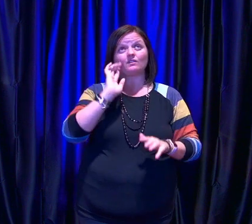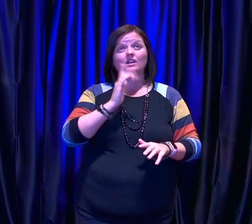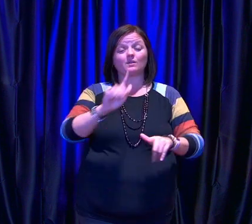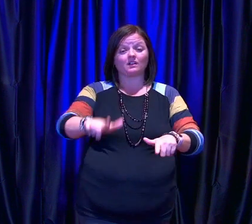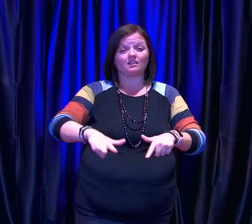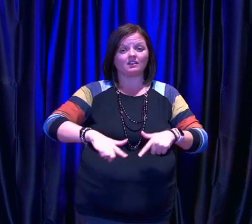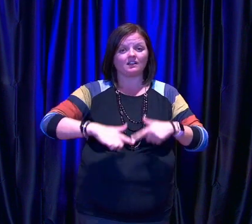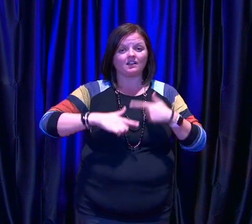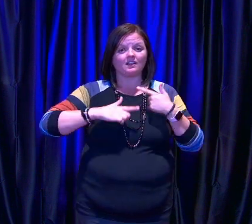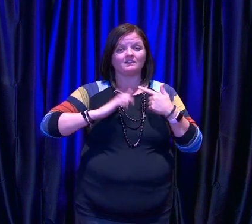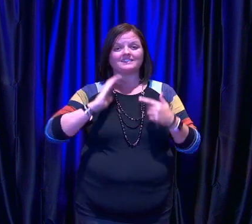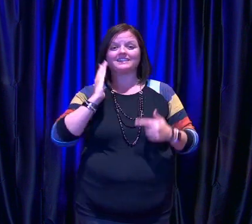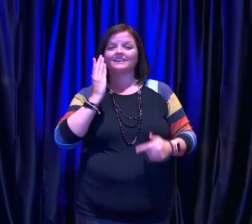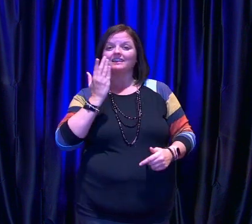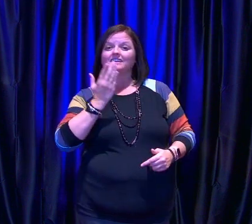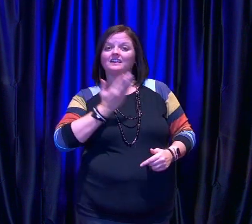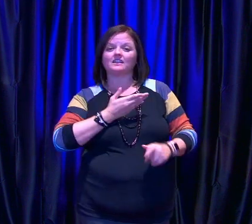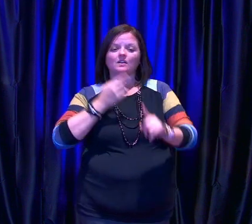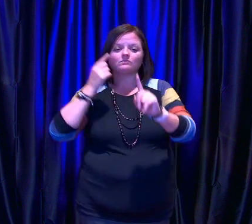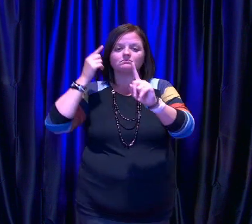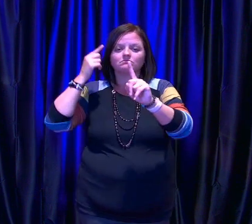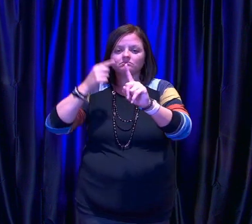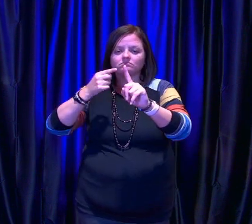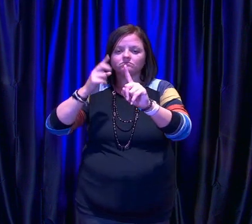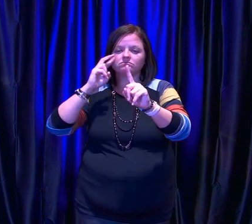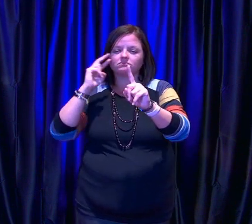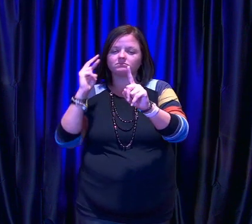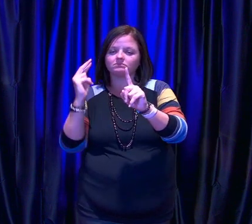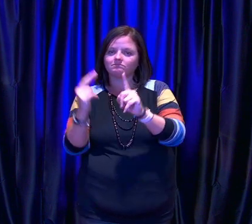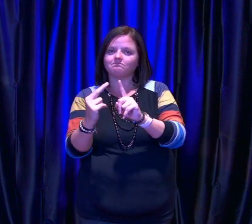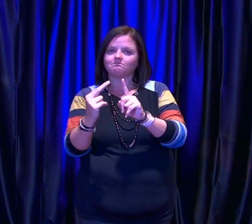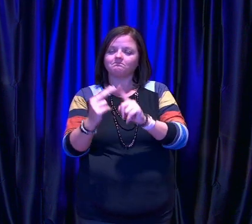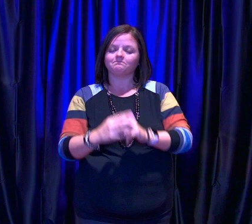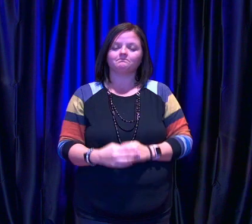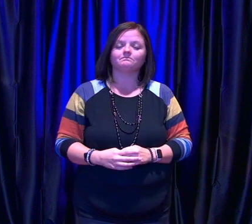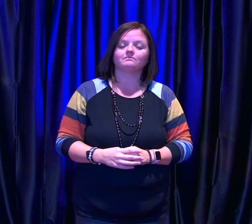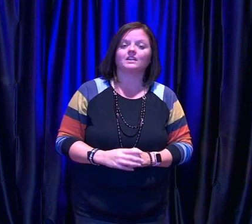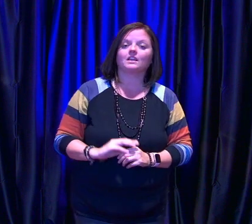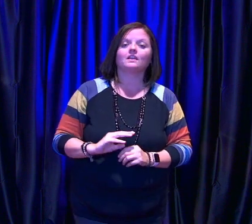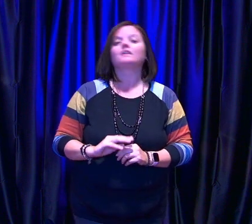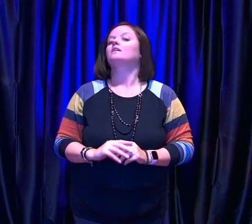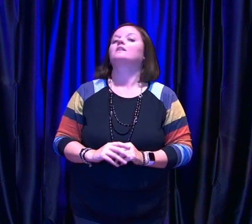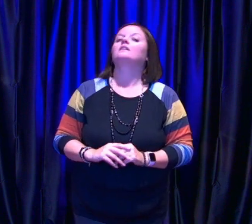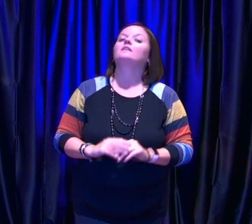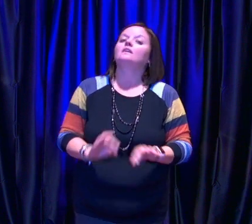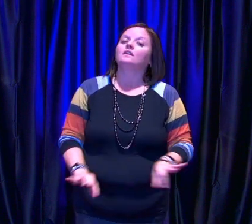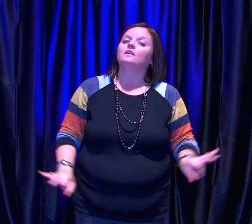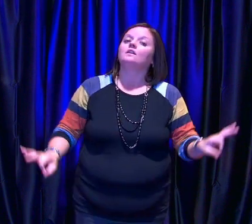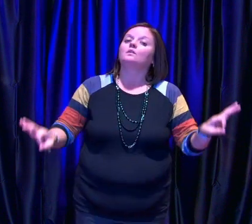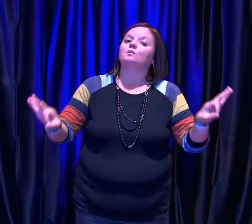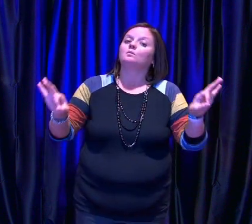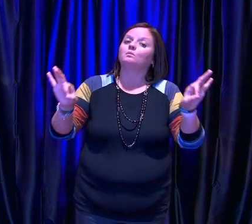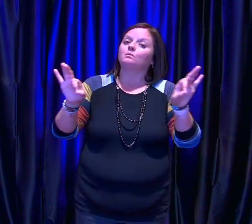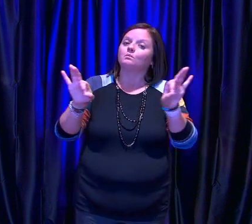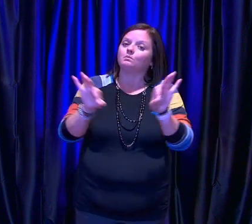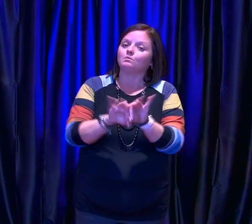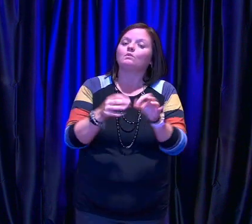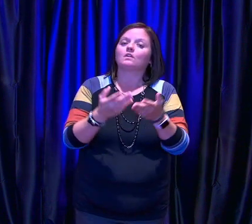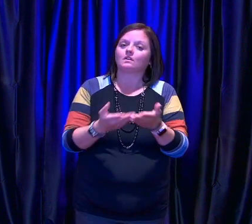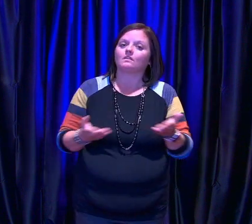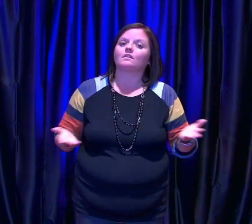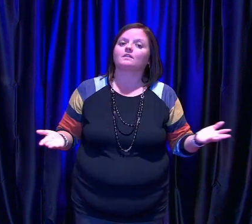in our focus it is an important thing